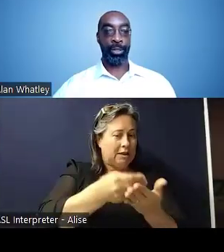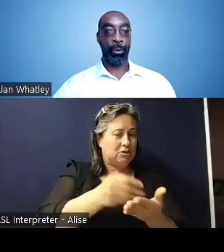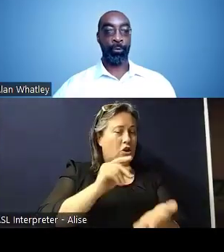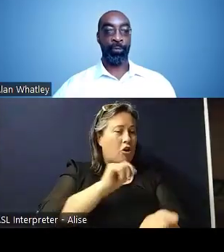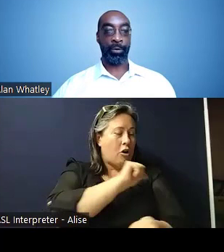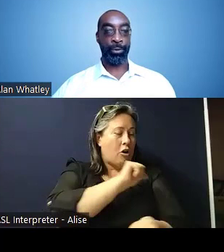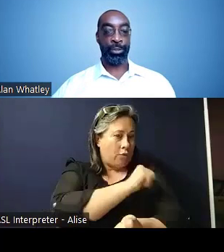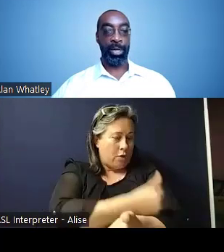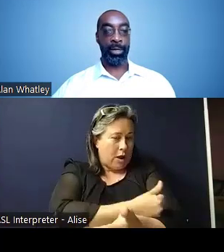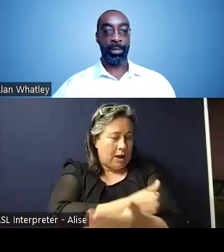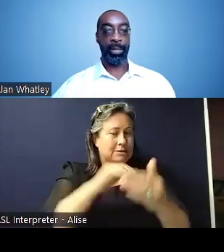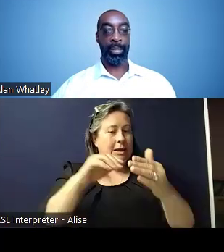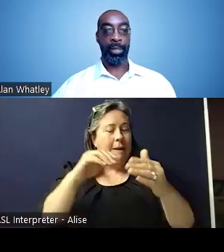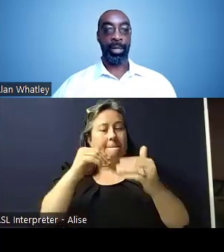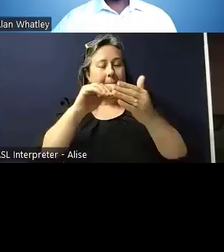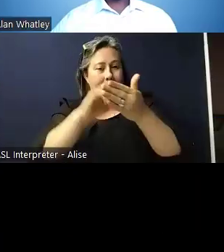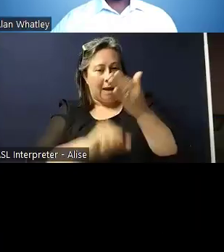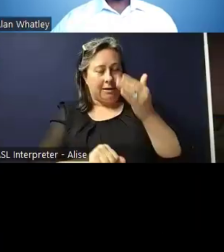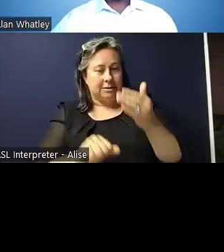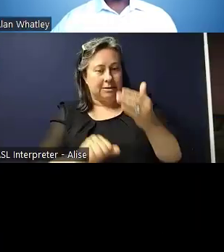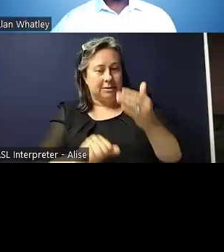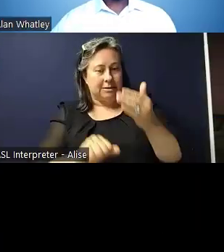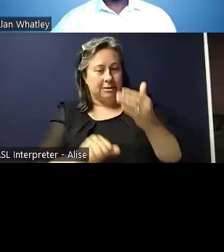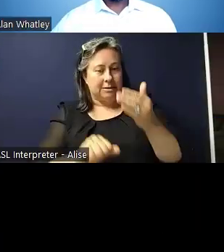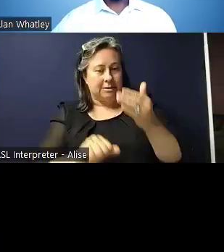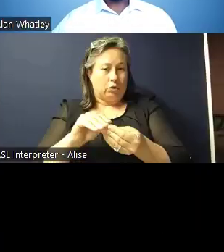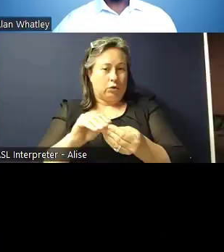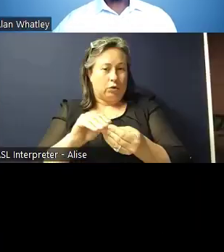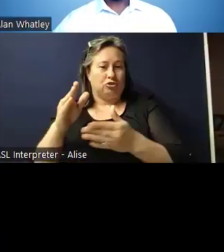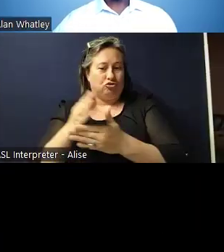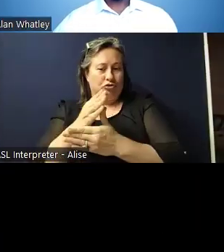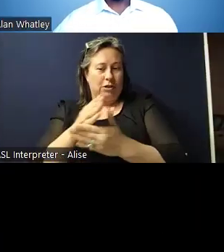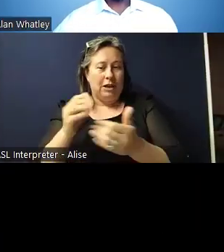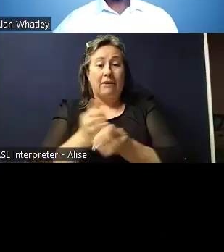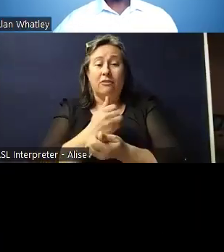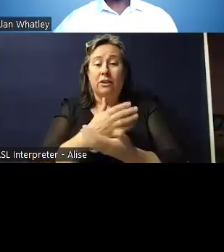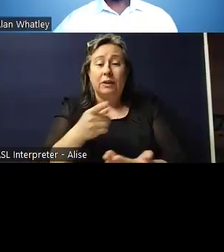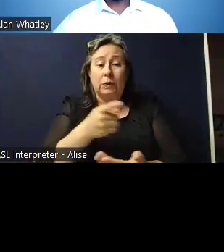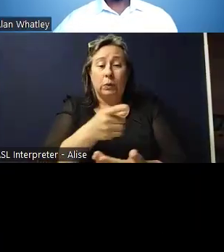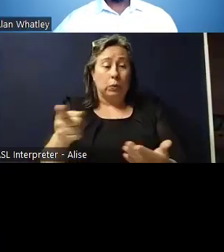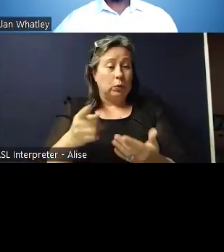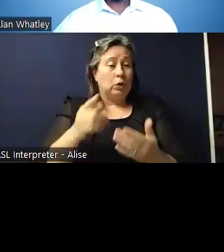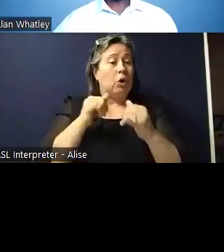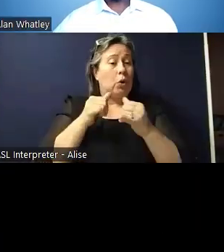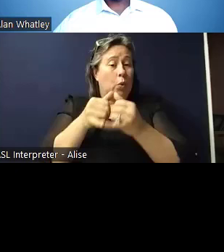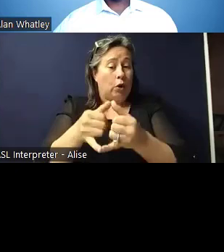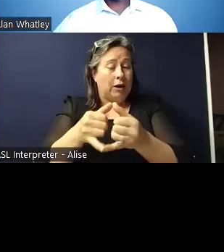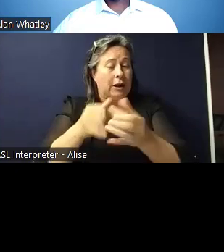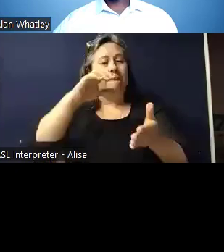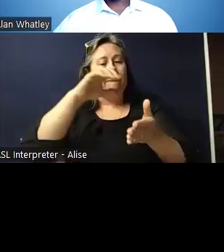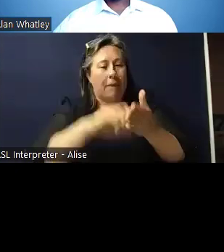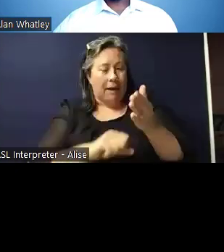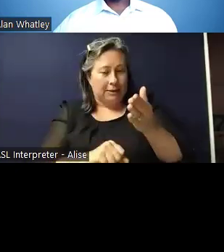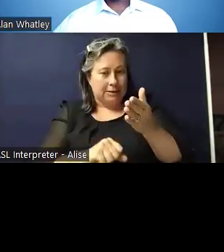your total federal share, in other words, everything you were awarded minus what you spent,